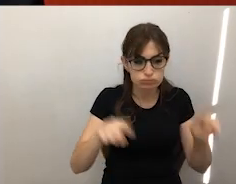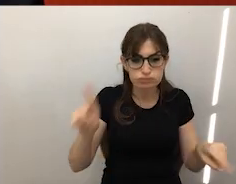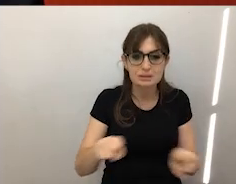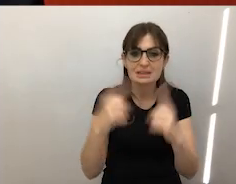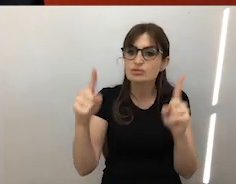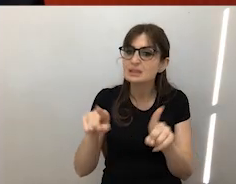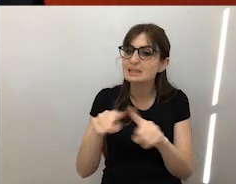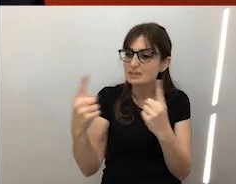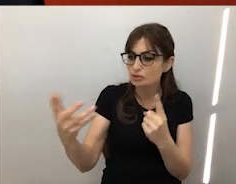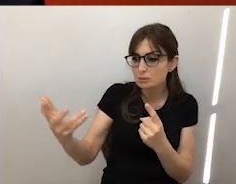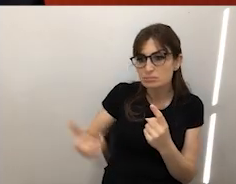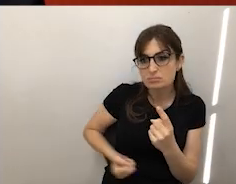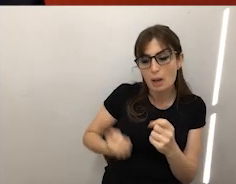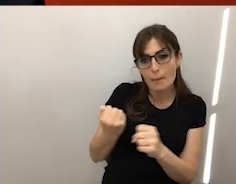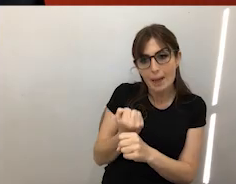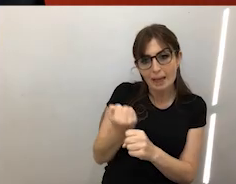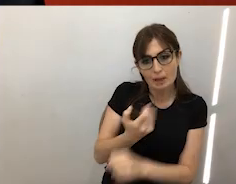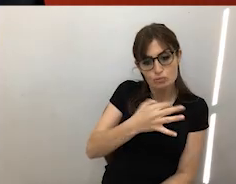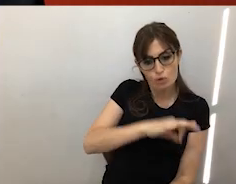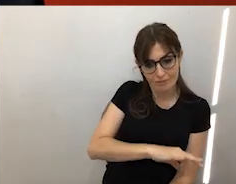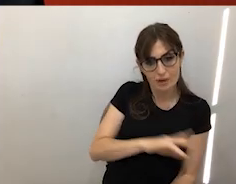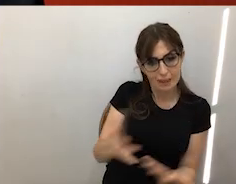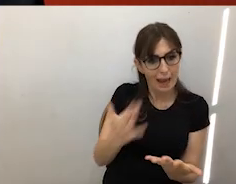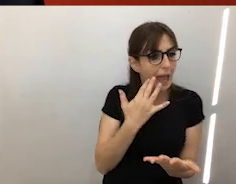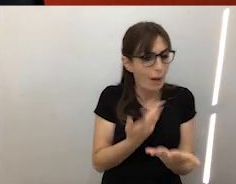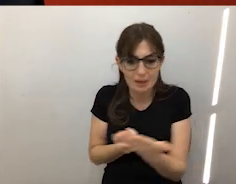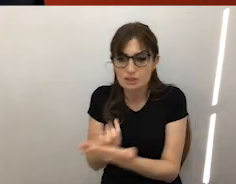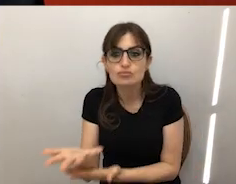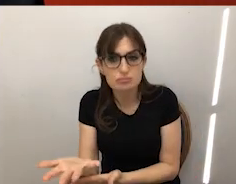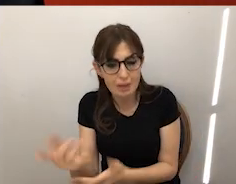of revenue have been earned and the different types of expenses that have been incurred.